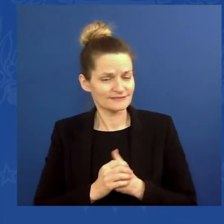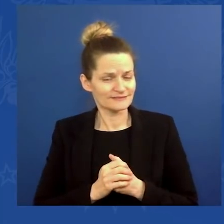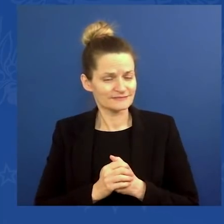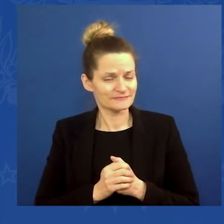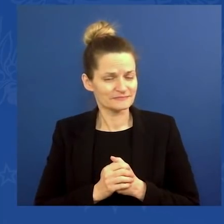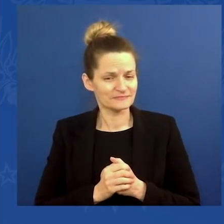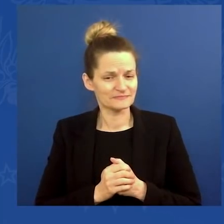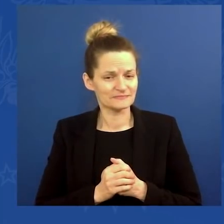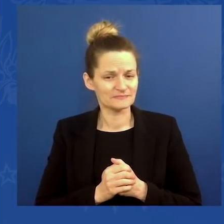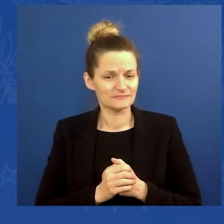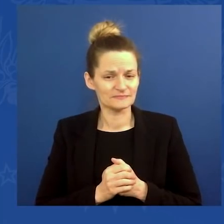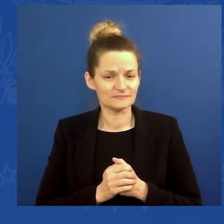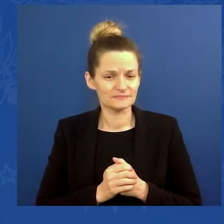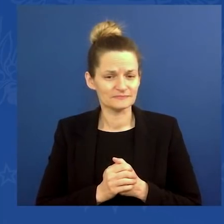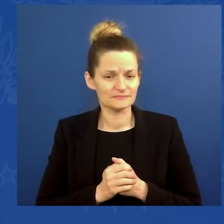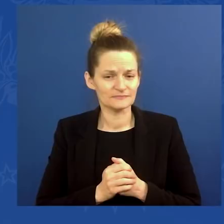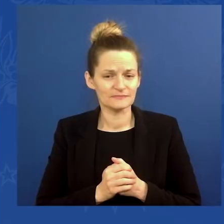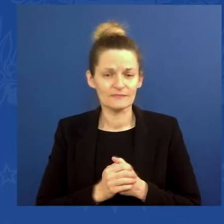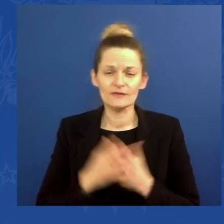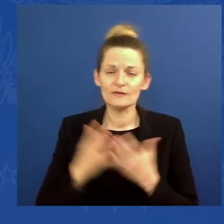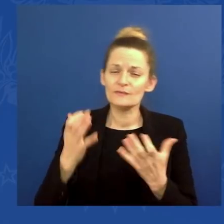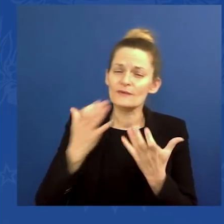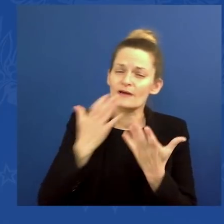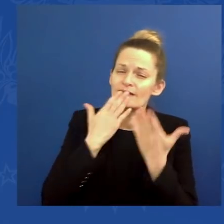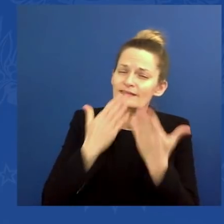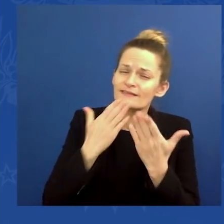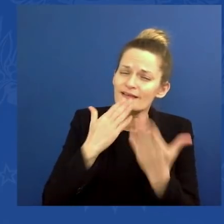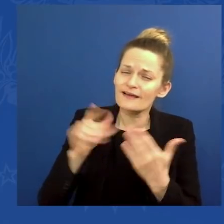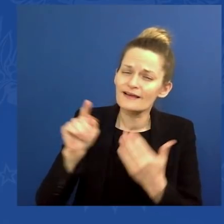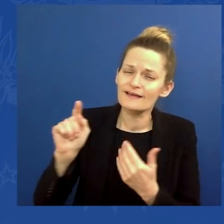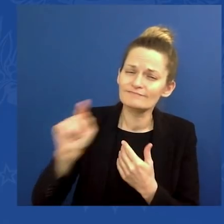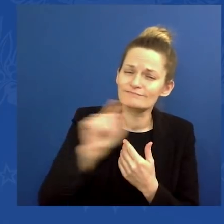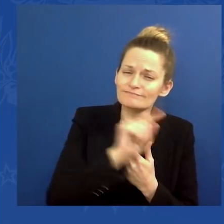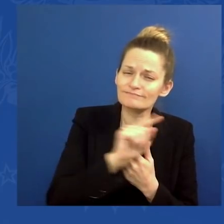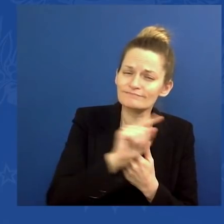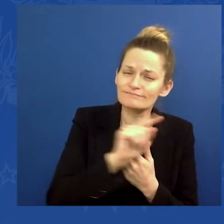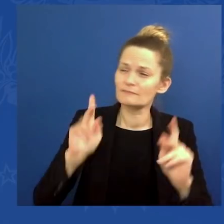led by co-chair Richie Neal. Yeah, Richie. Mike Kelly,